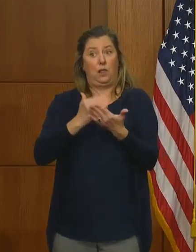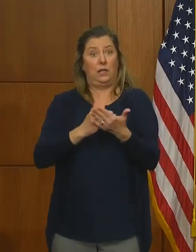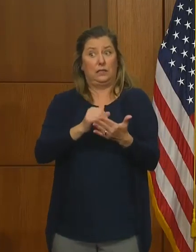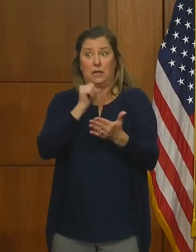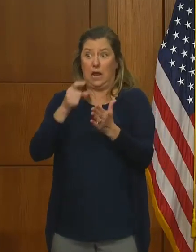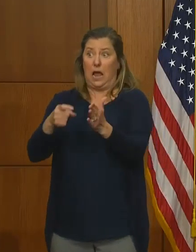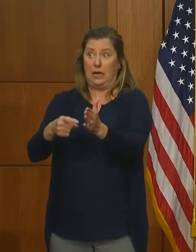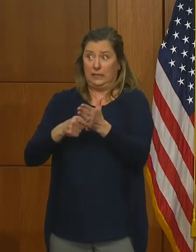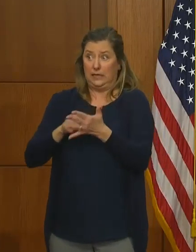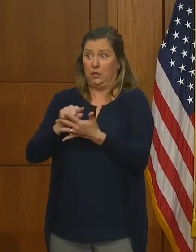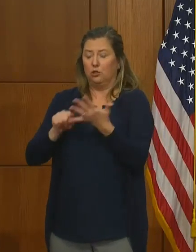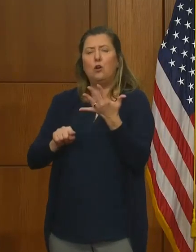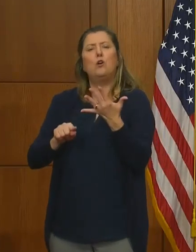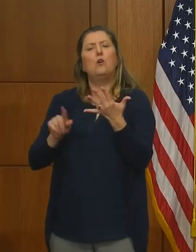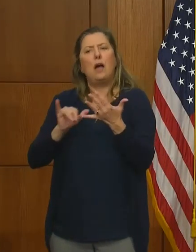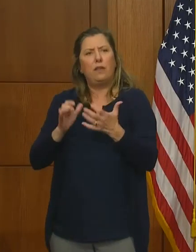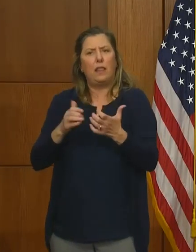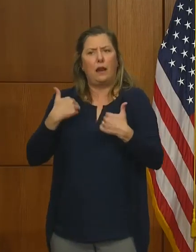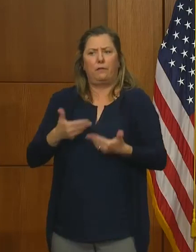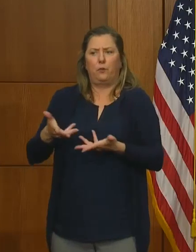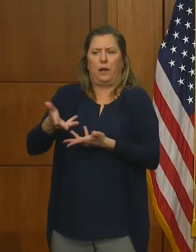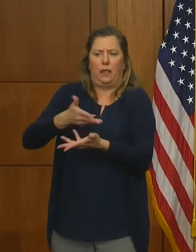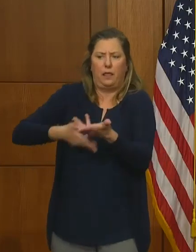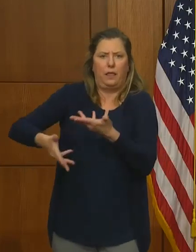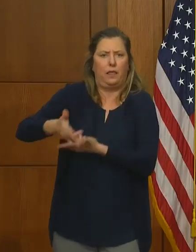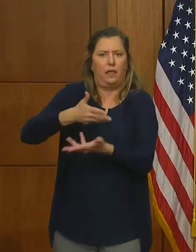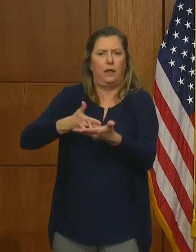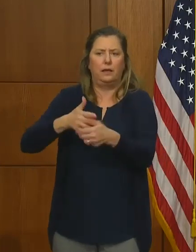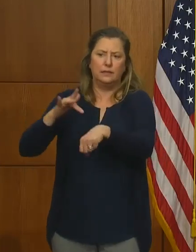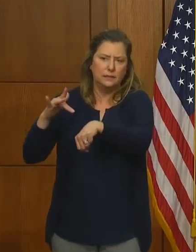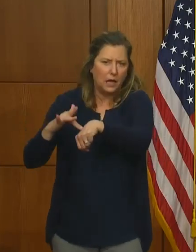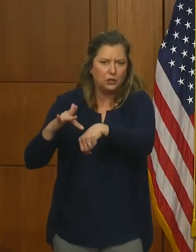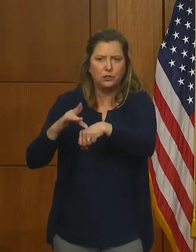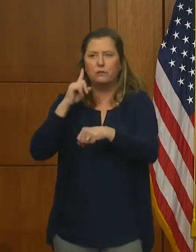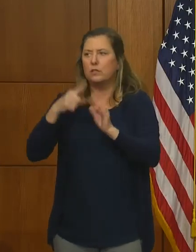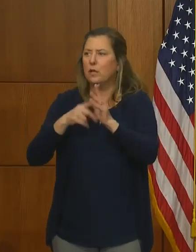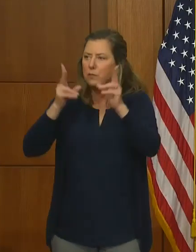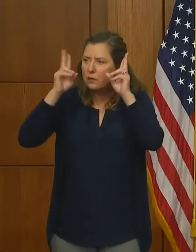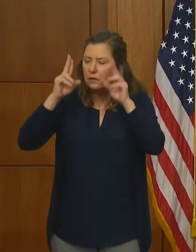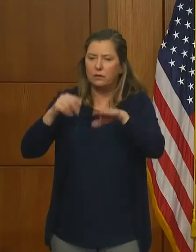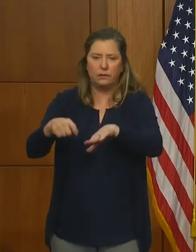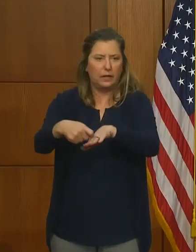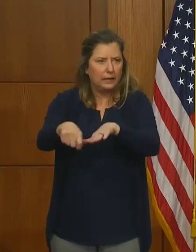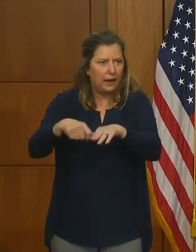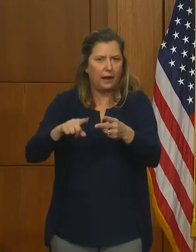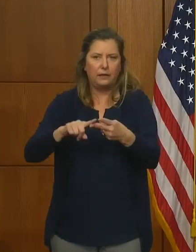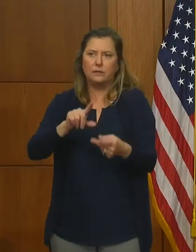OUT WITH A VERY. DEFINED LIST OF NONESSENTIAL BUSINESSES WHERE THERE'S A LOT OF HUMAN